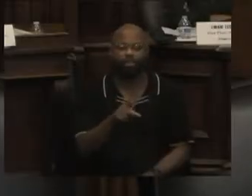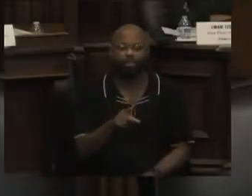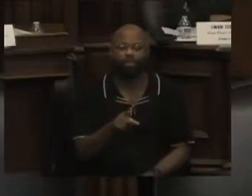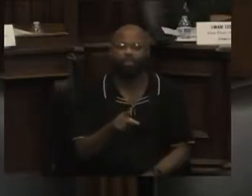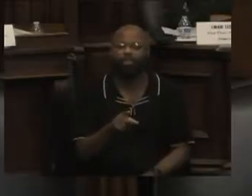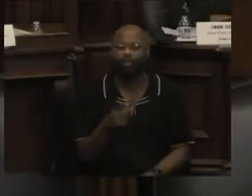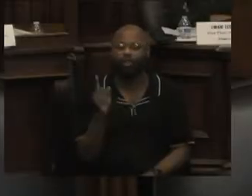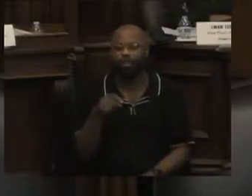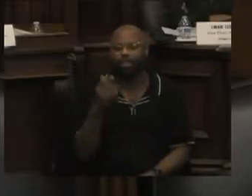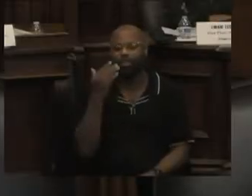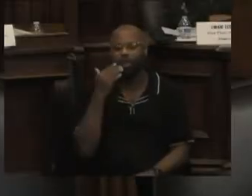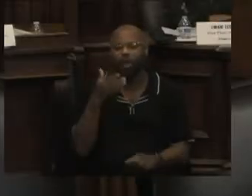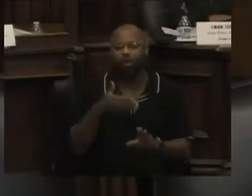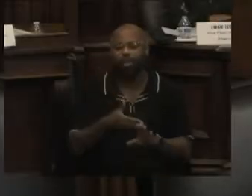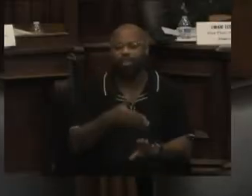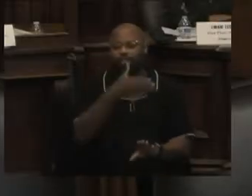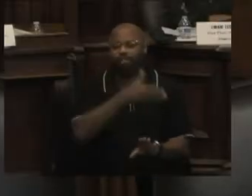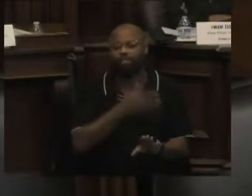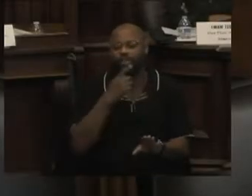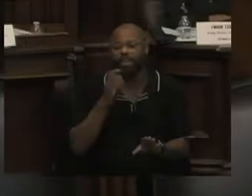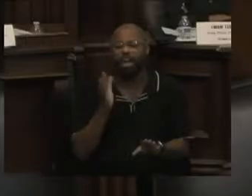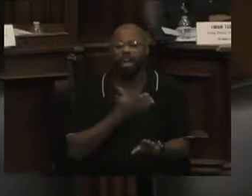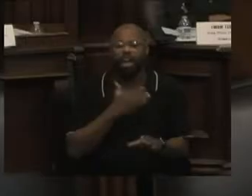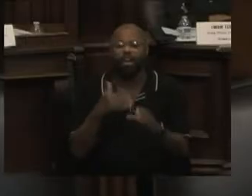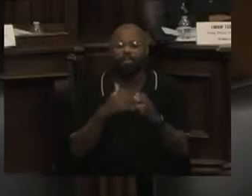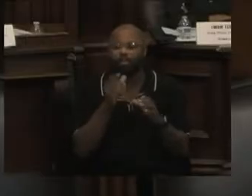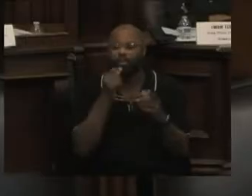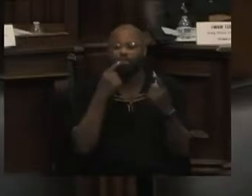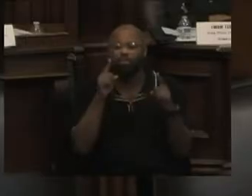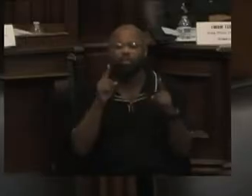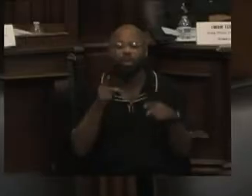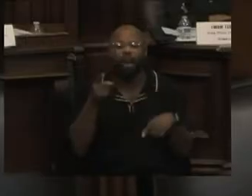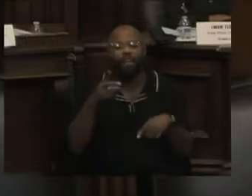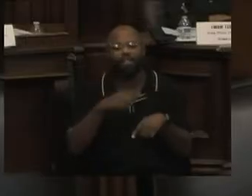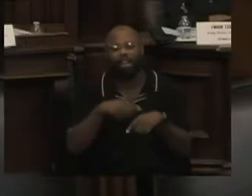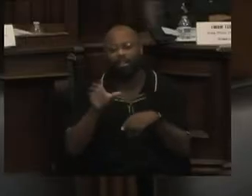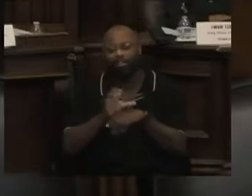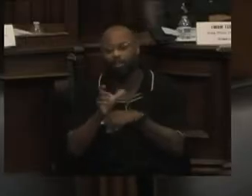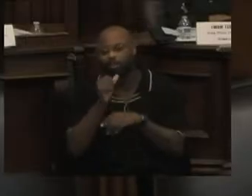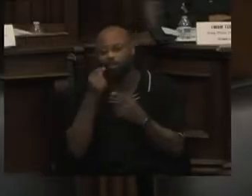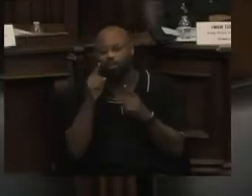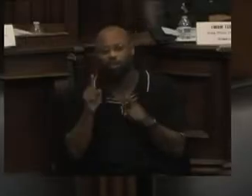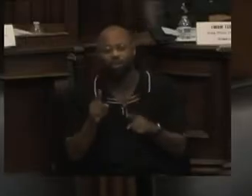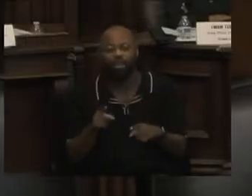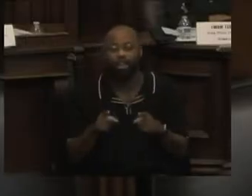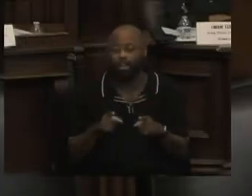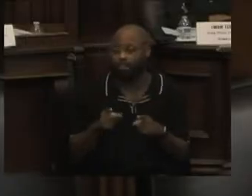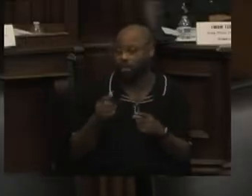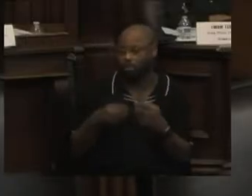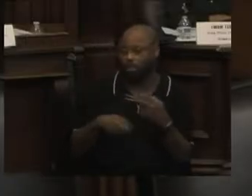So therefore that's why. That's why I'm asking the question. Okay. Because we need to know